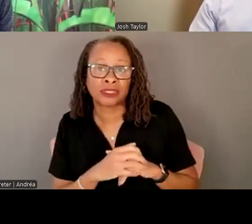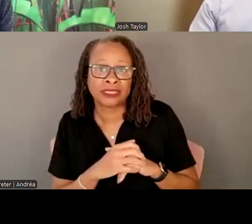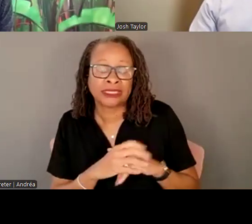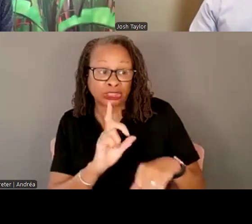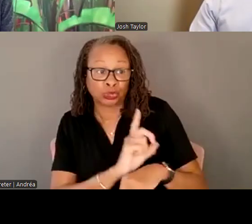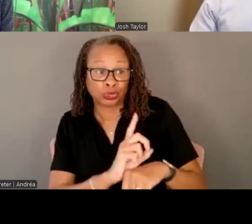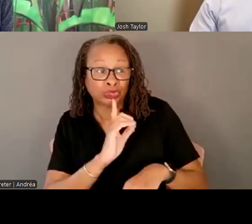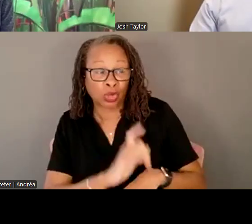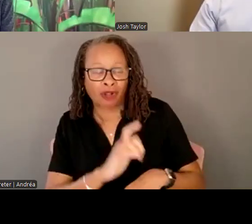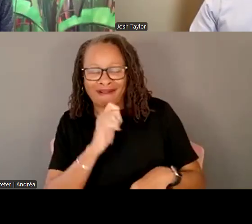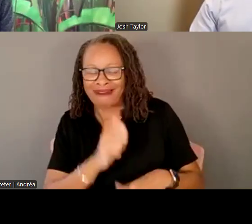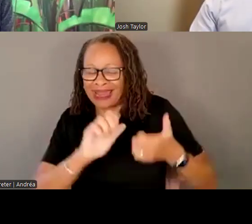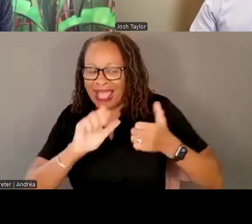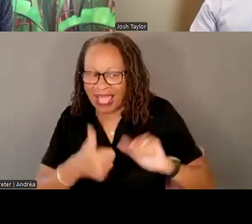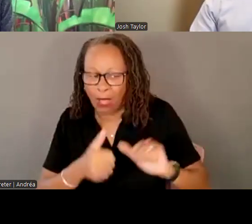not how somebody has to do them